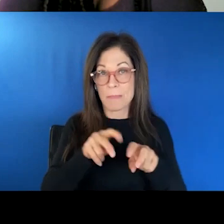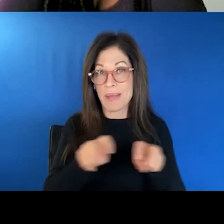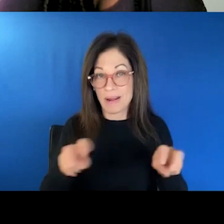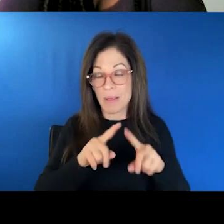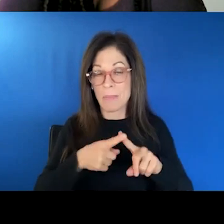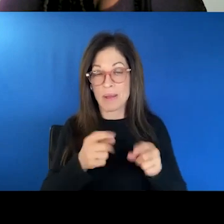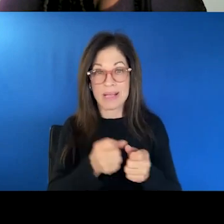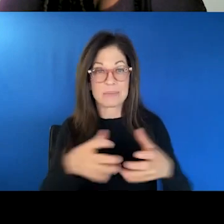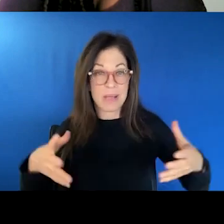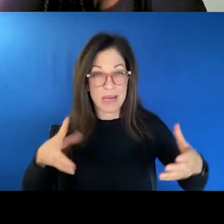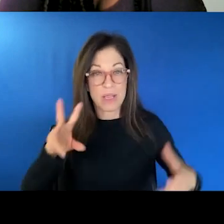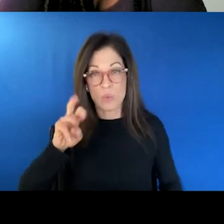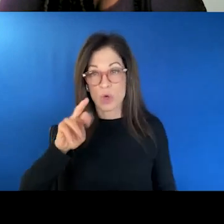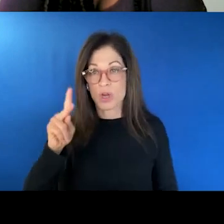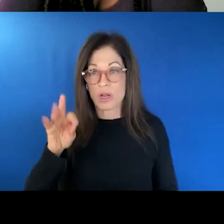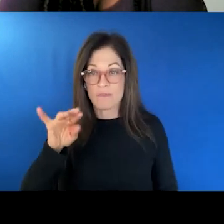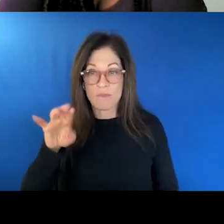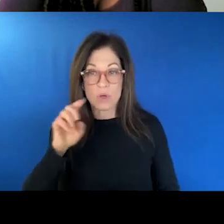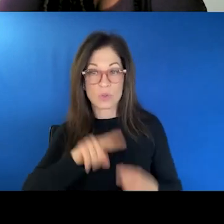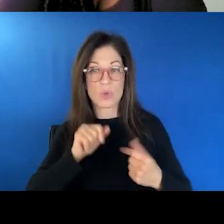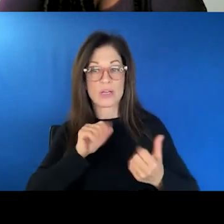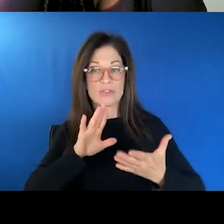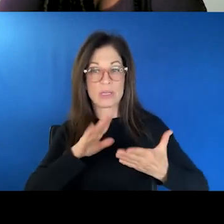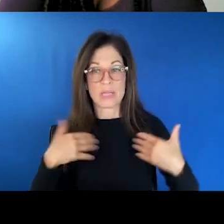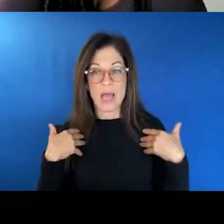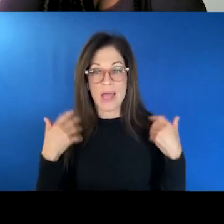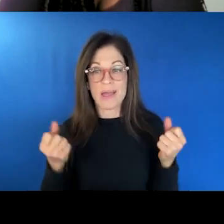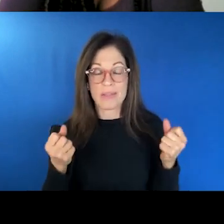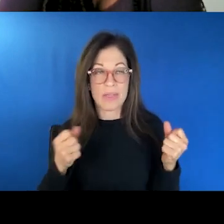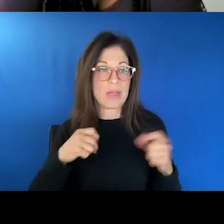WORK FORCE TO ADDRESS HEALTH DISPARITIES -- I WILL PUT THE TITLE